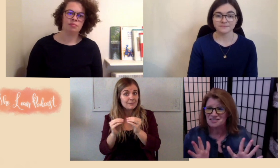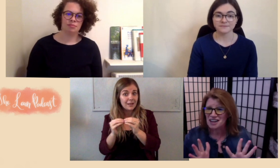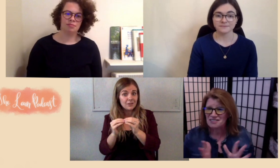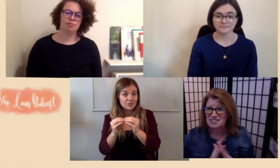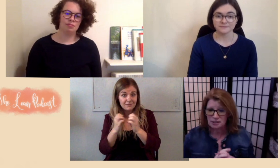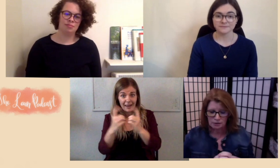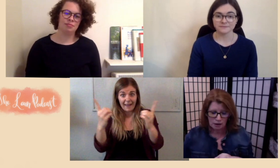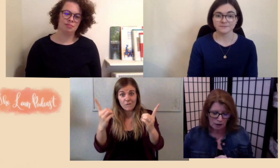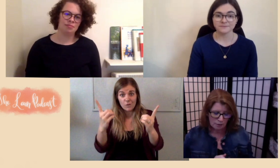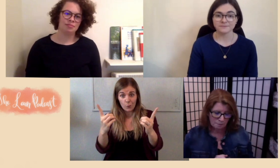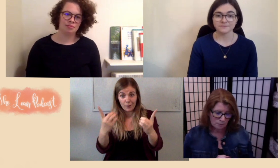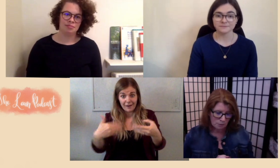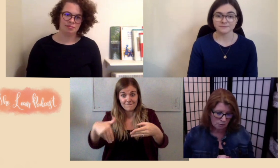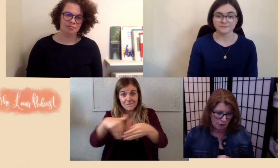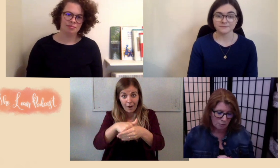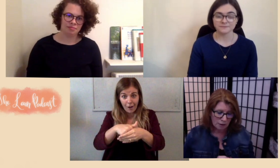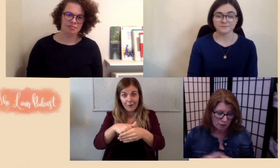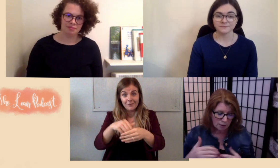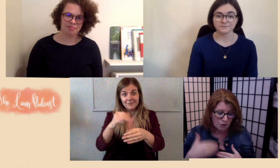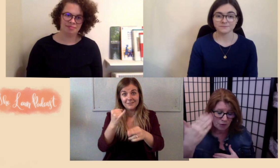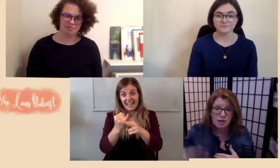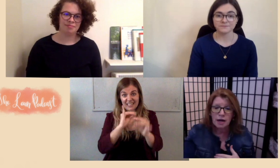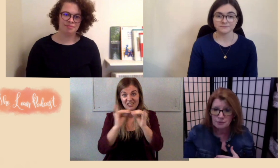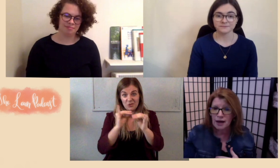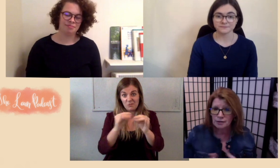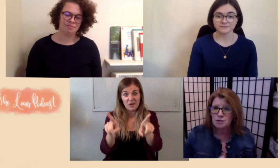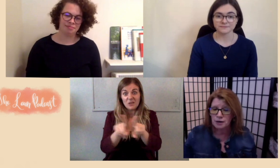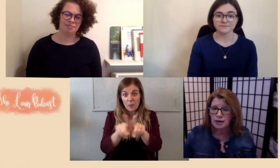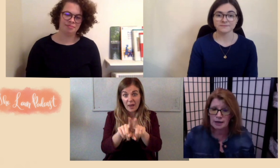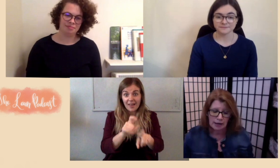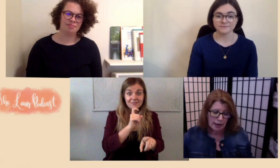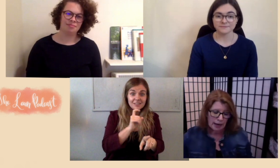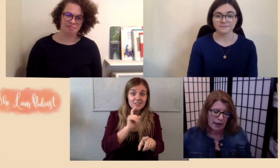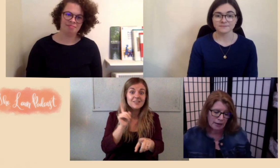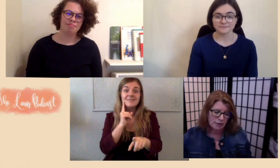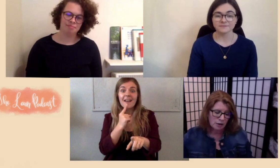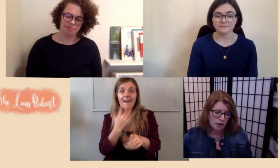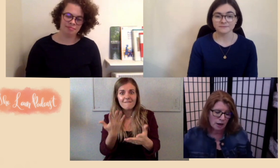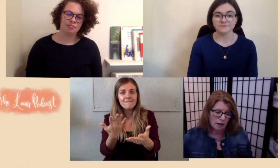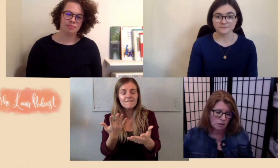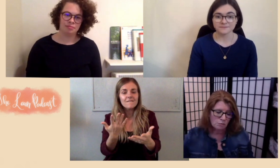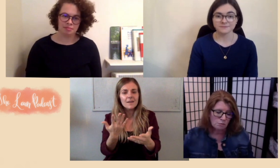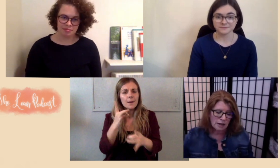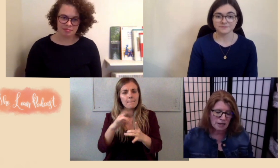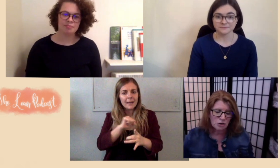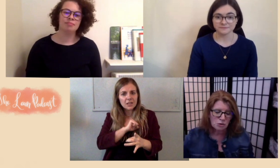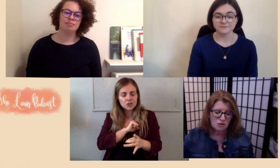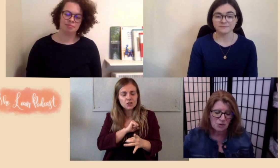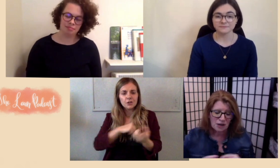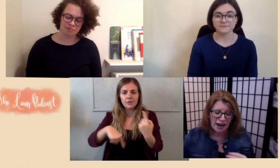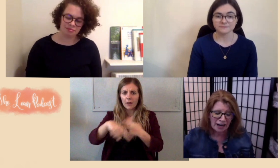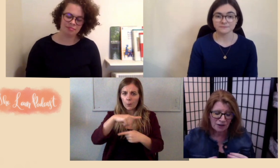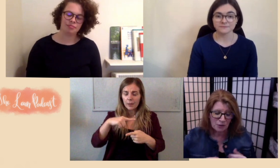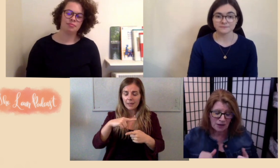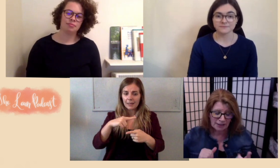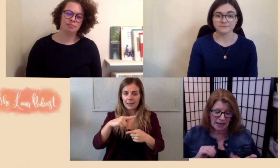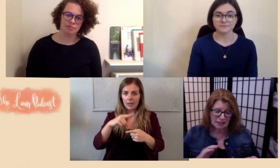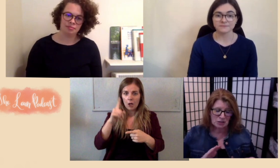And making sure that we attend to both our own emotional reactions and psychological reactions,